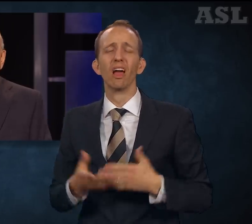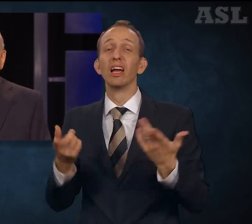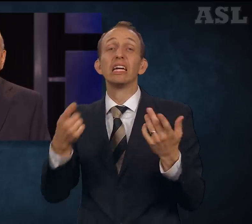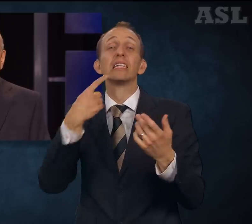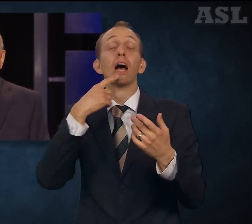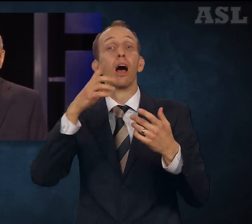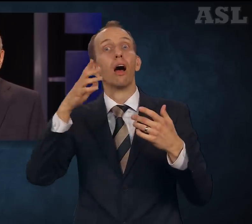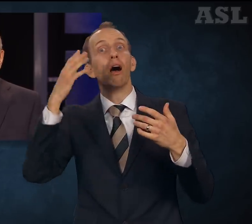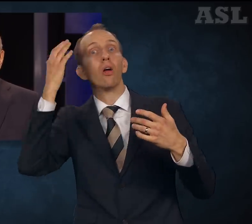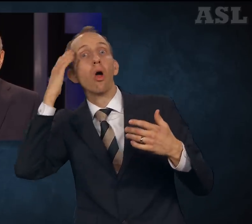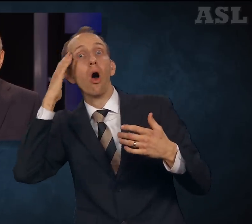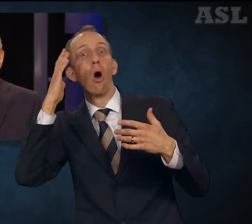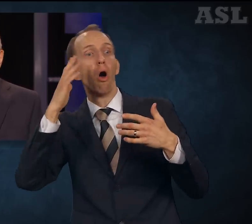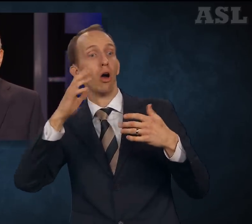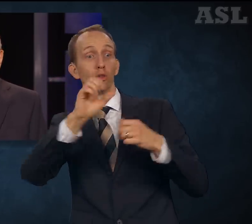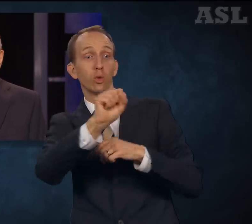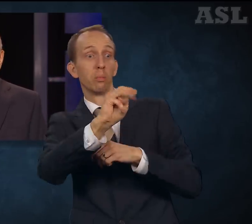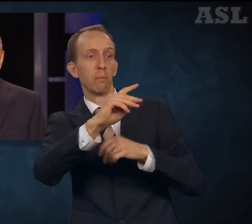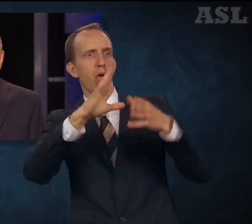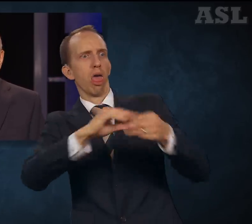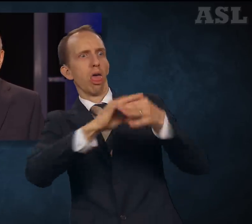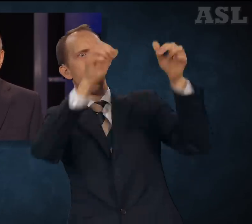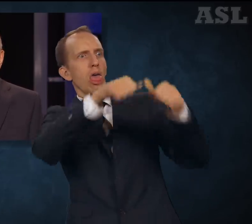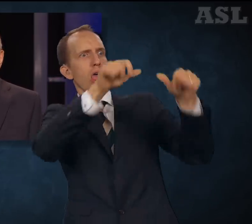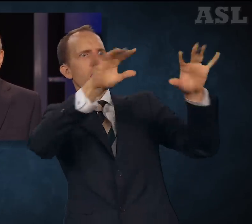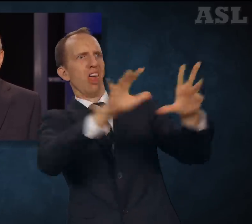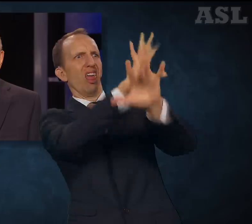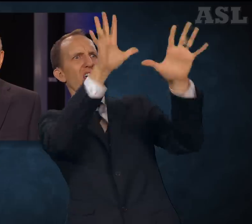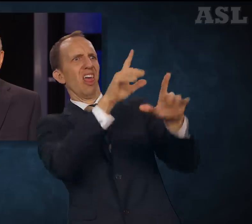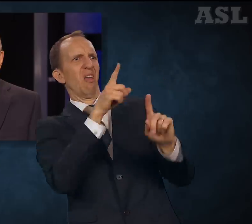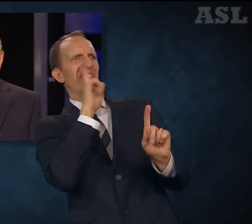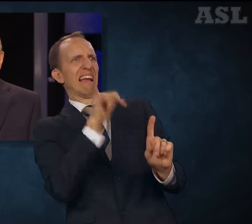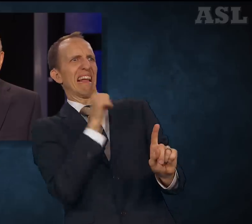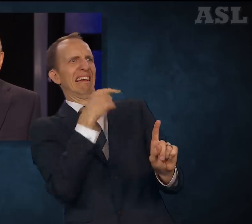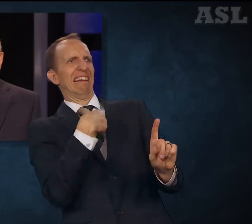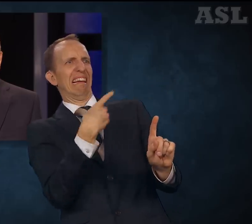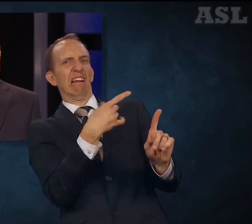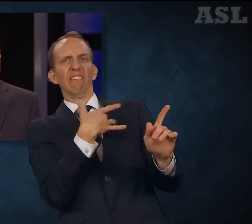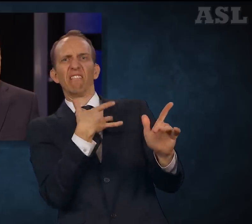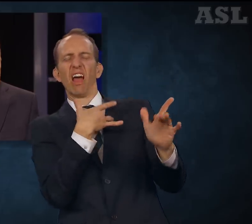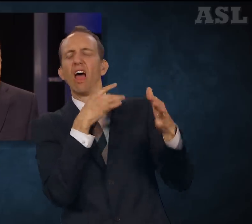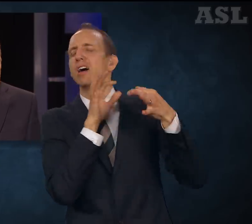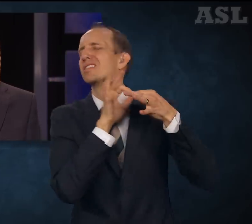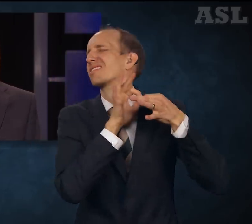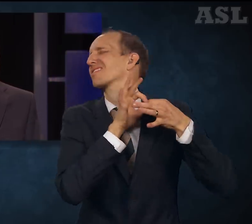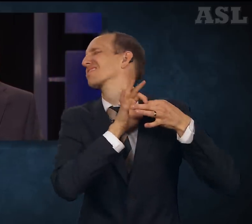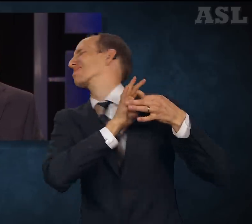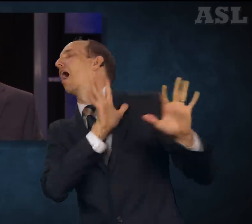HE SAYS HE NOW LOVES BEING